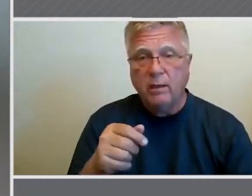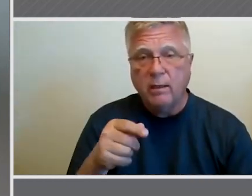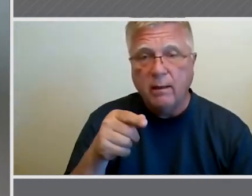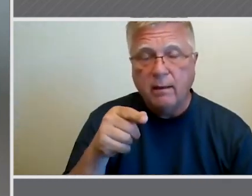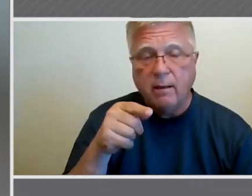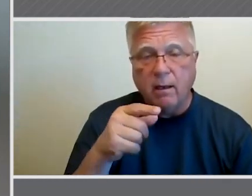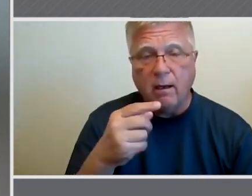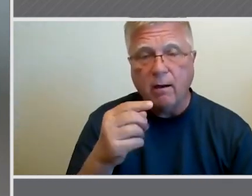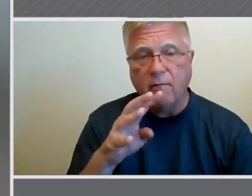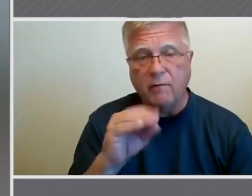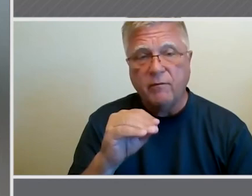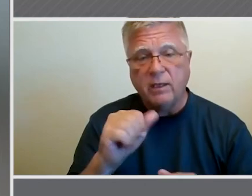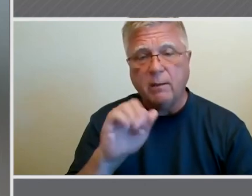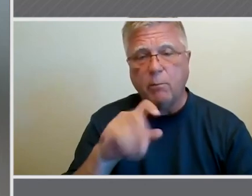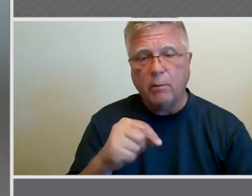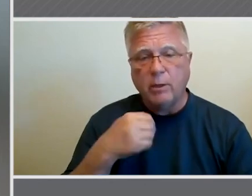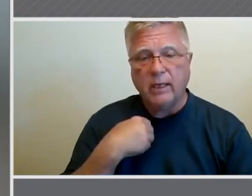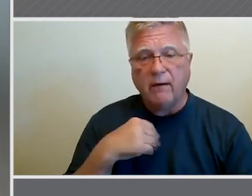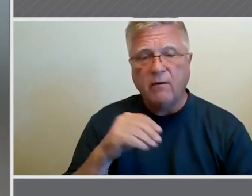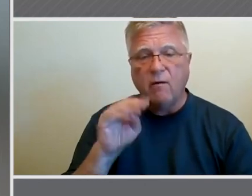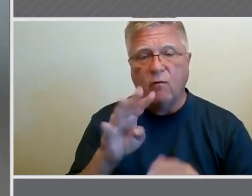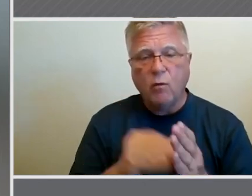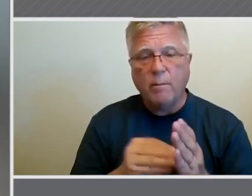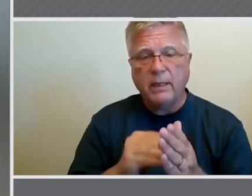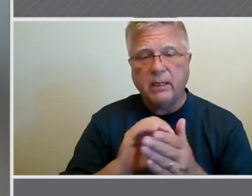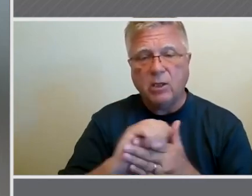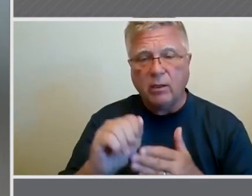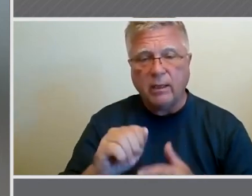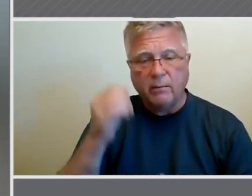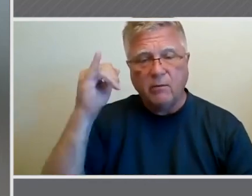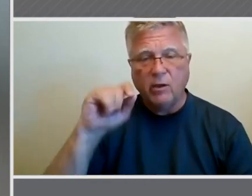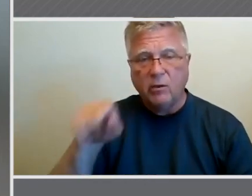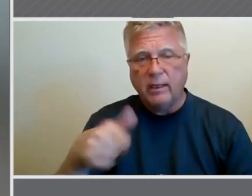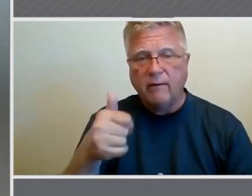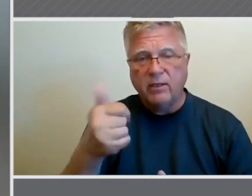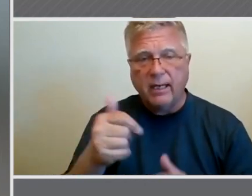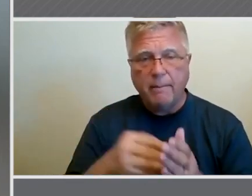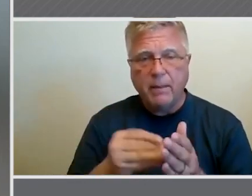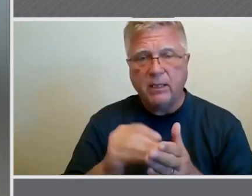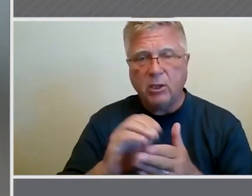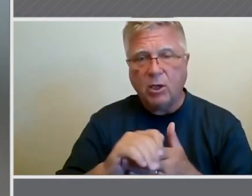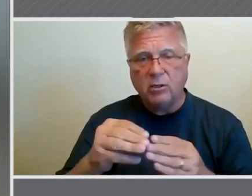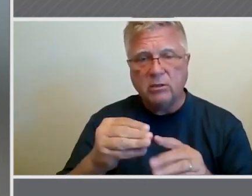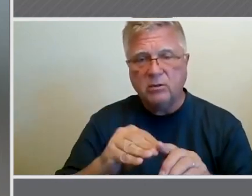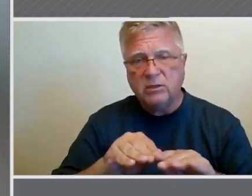So we only have $10 million spread out about through all of the different housing Opportunity